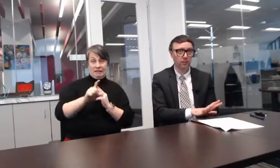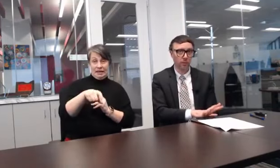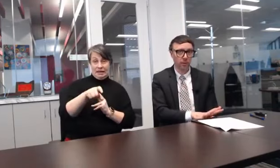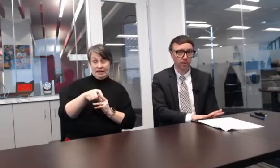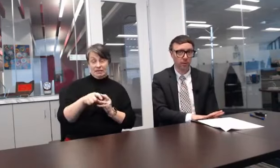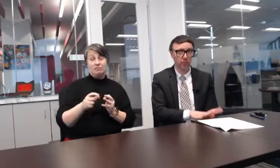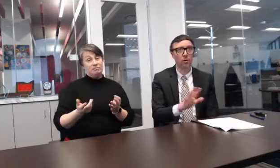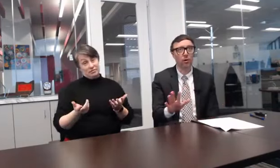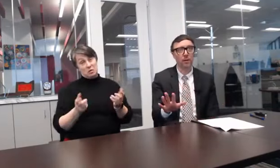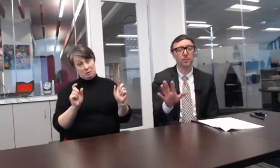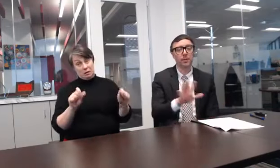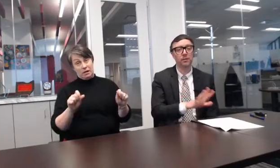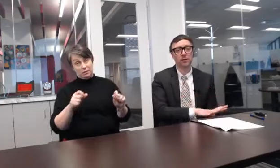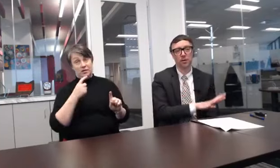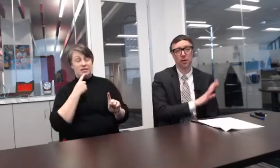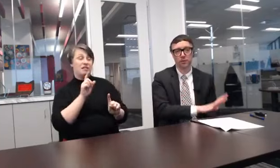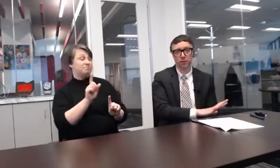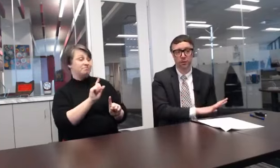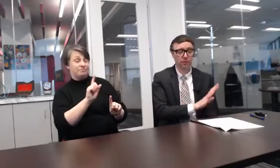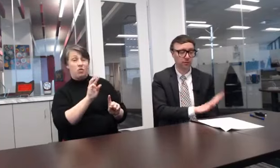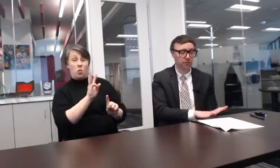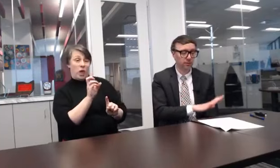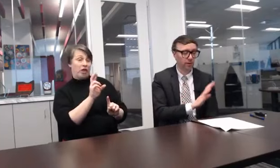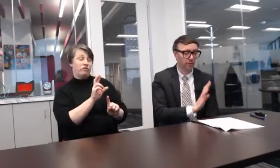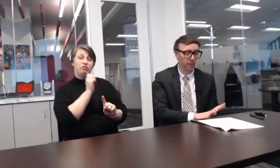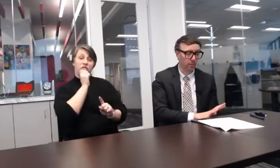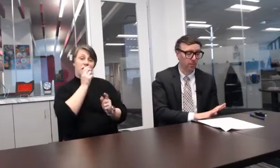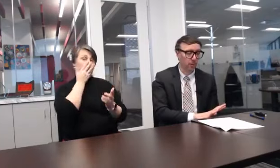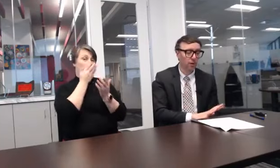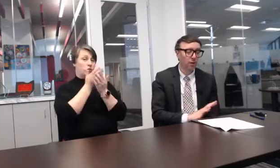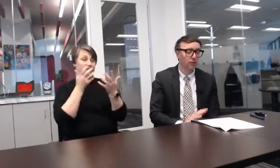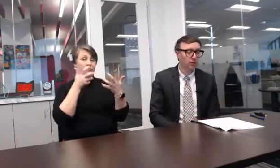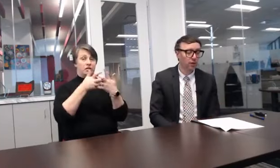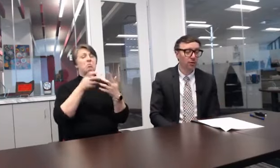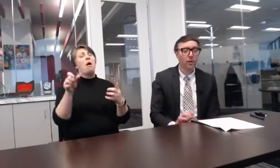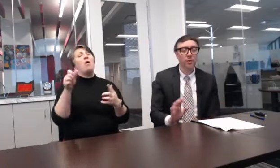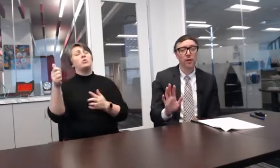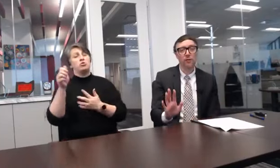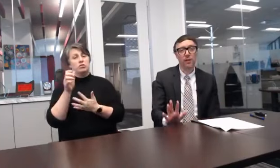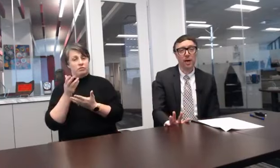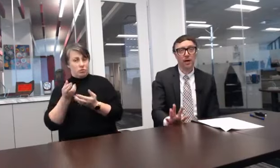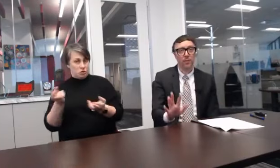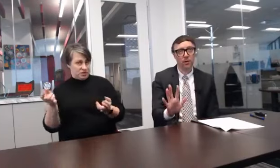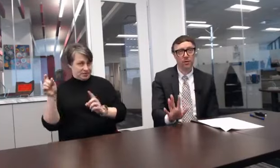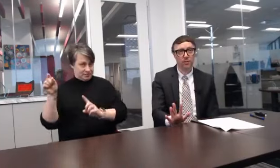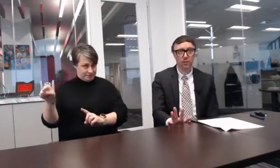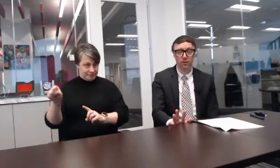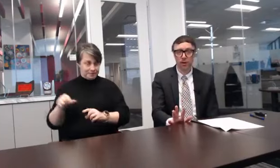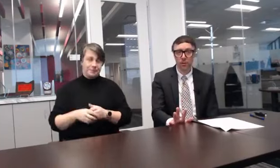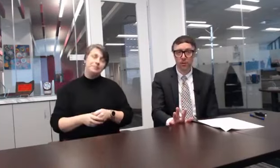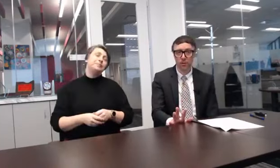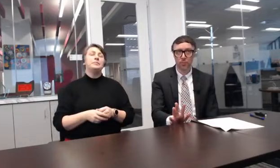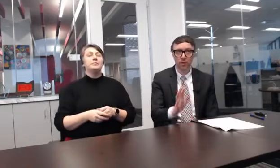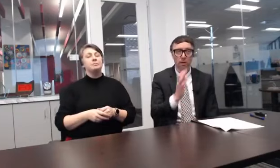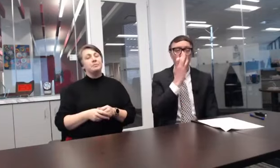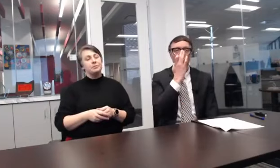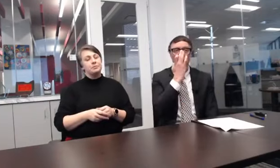for one of these waiver programs because there are Alternative Services available. So if the County Board, and this is a very important point.